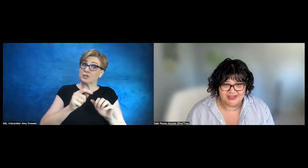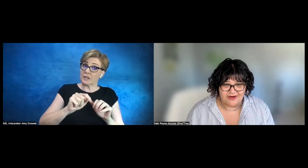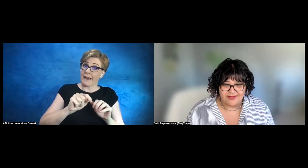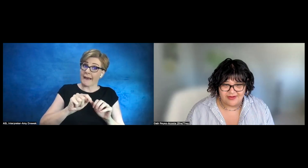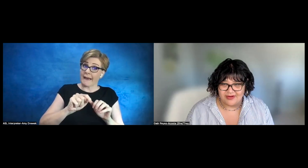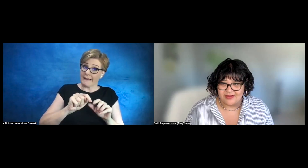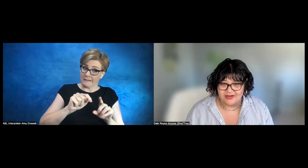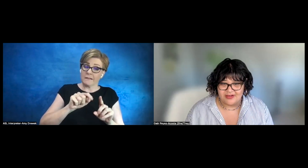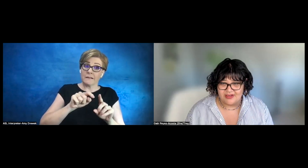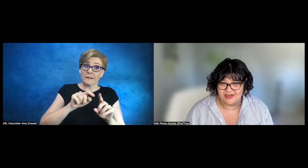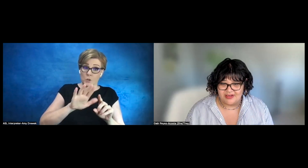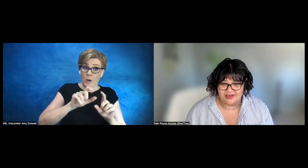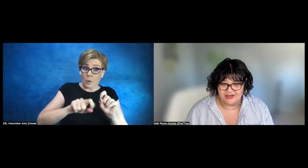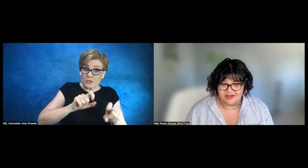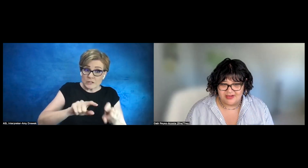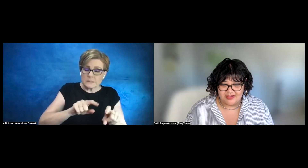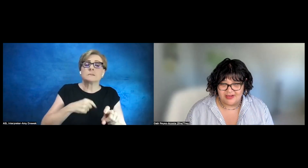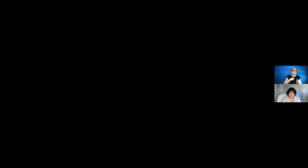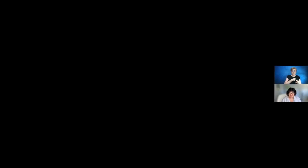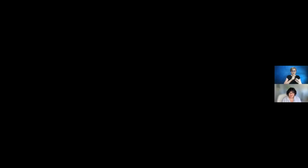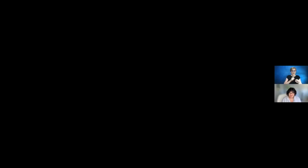So... I'm going